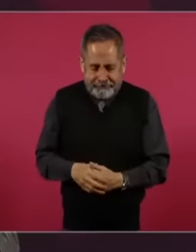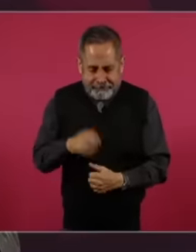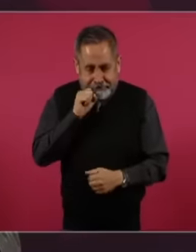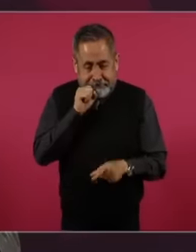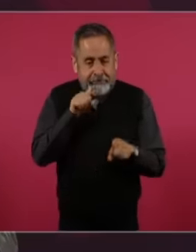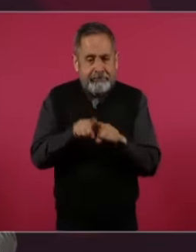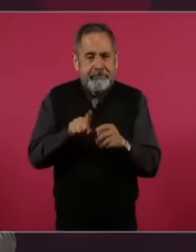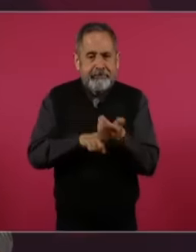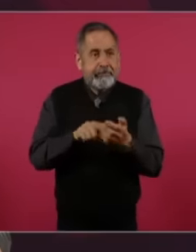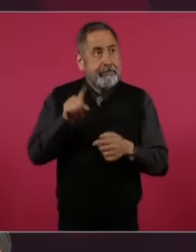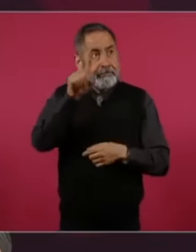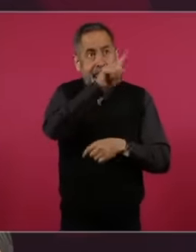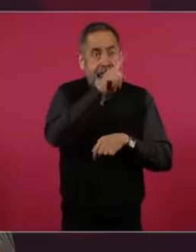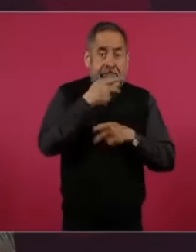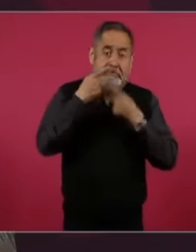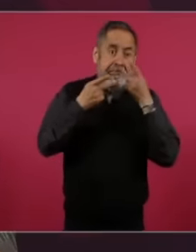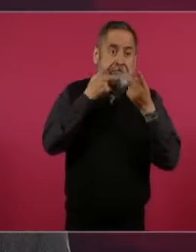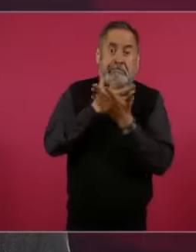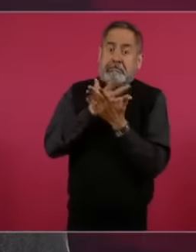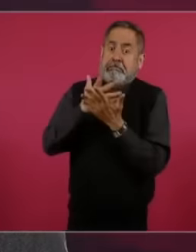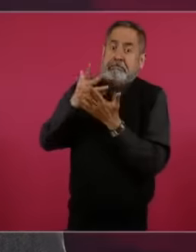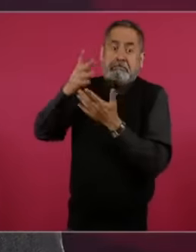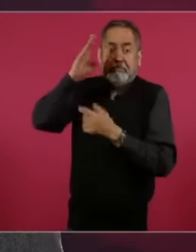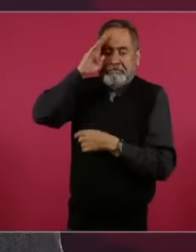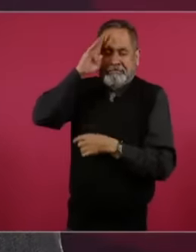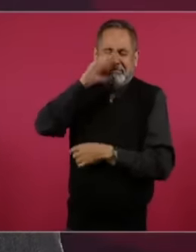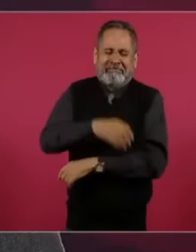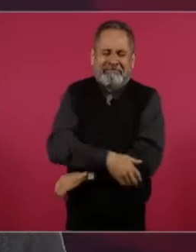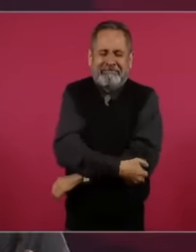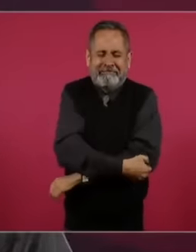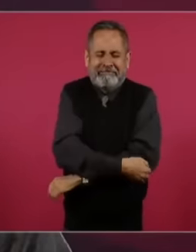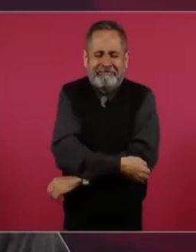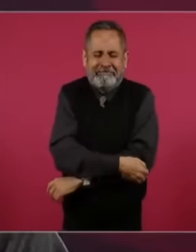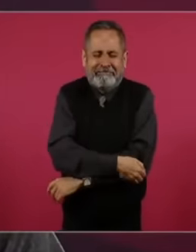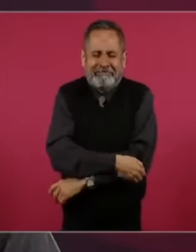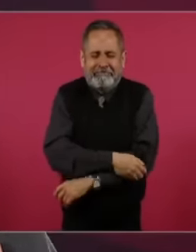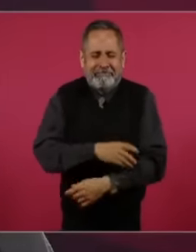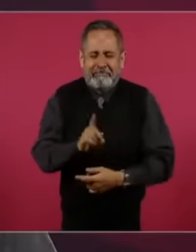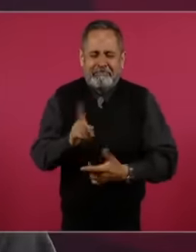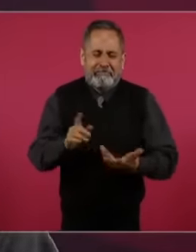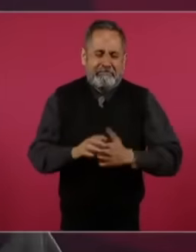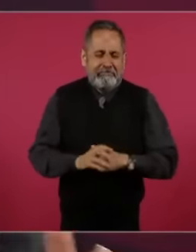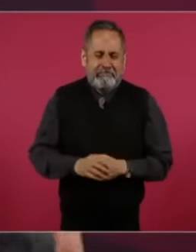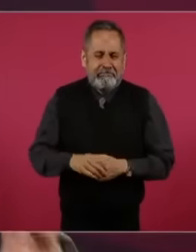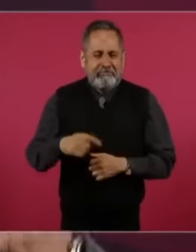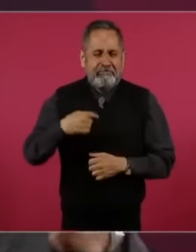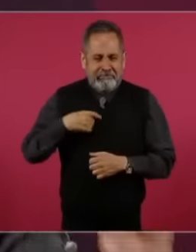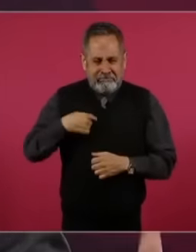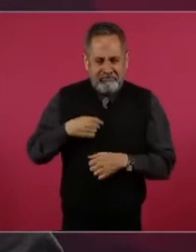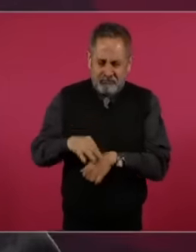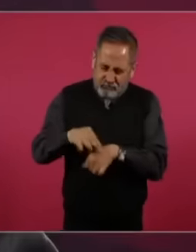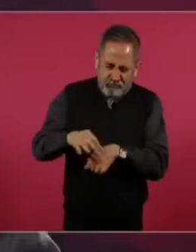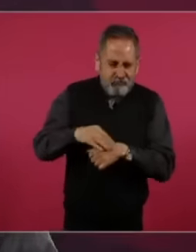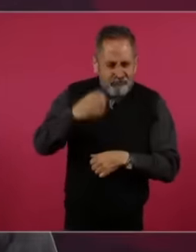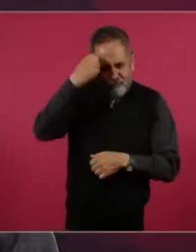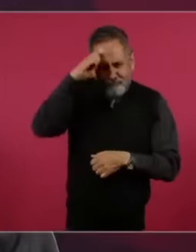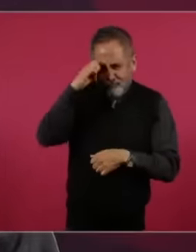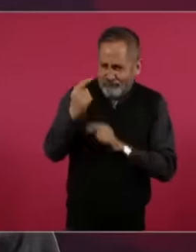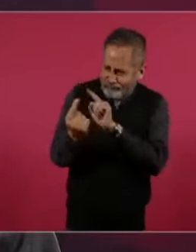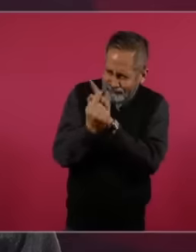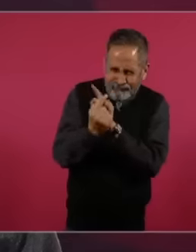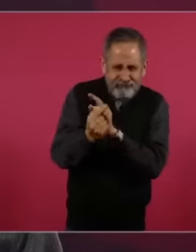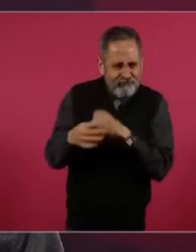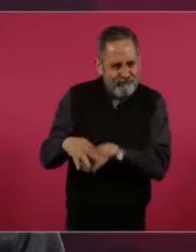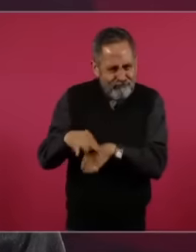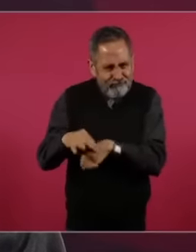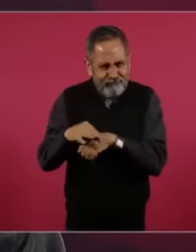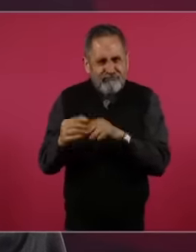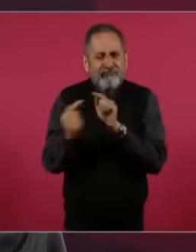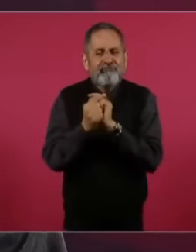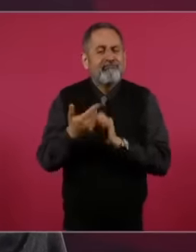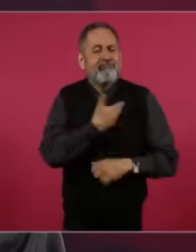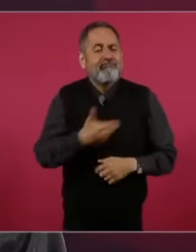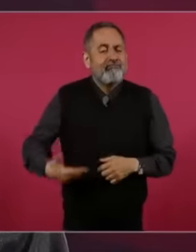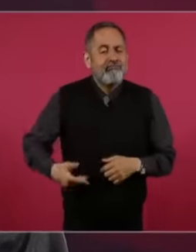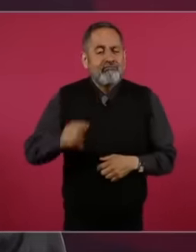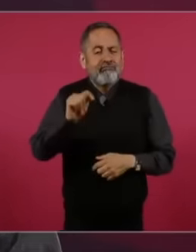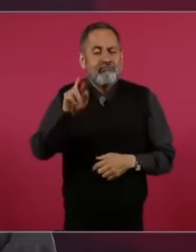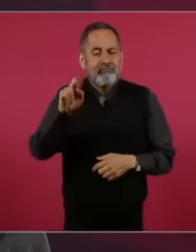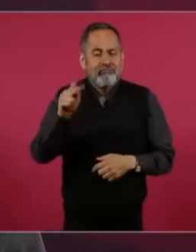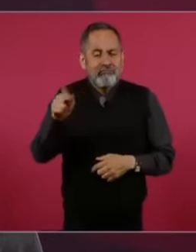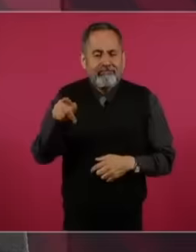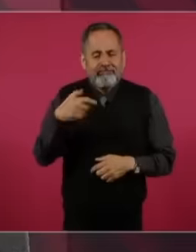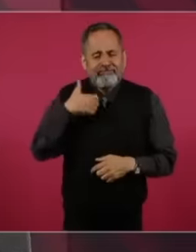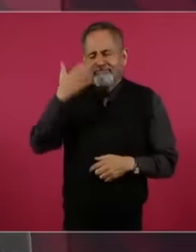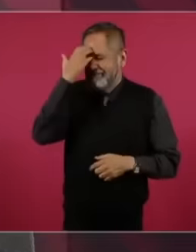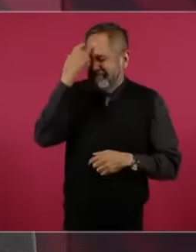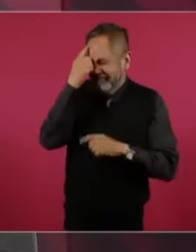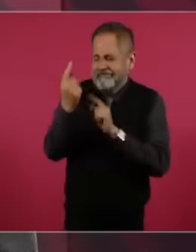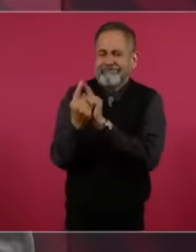but I have the experience with President Trump that when he was